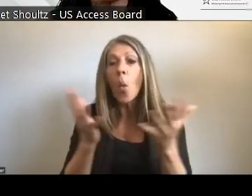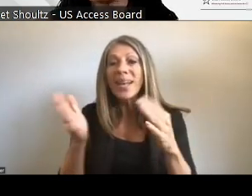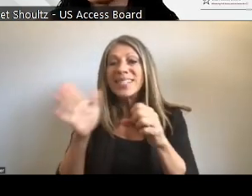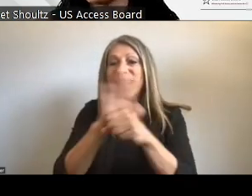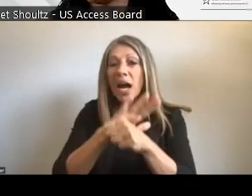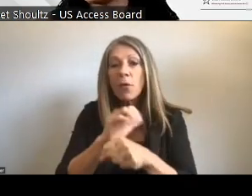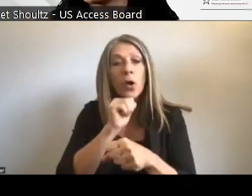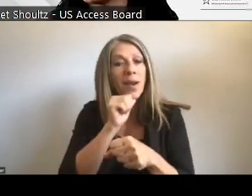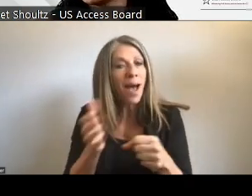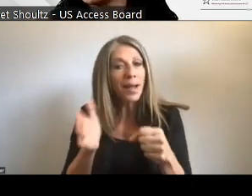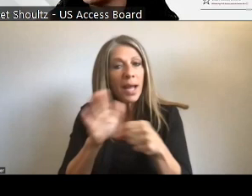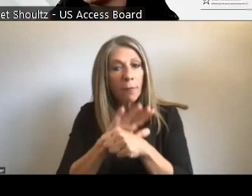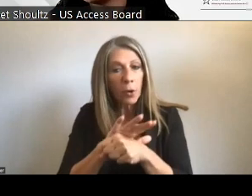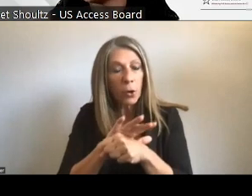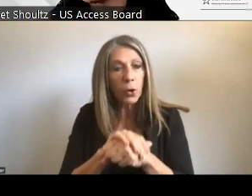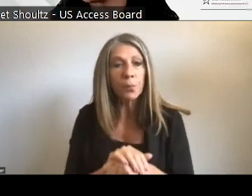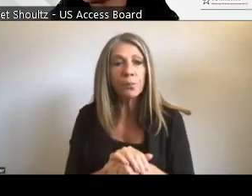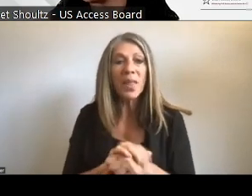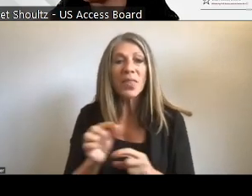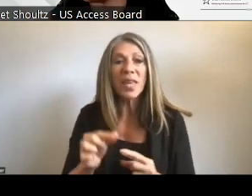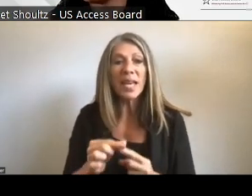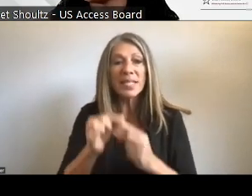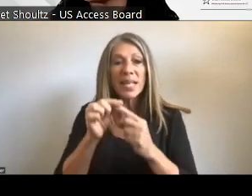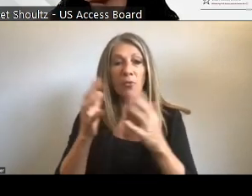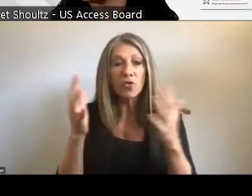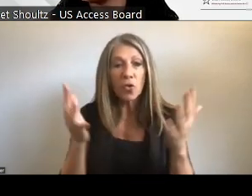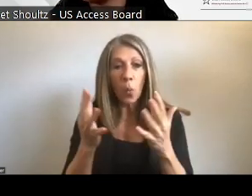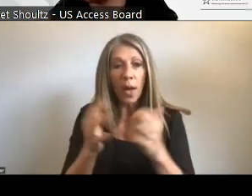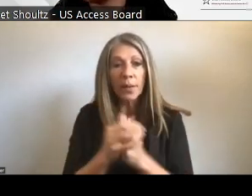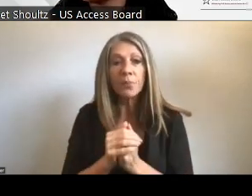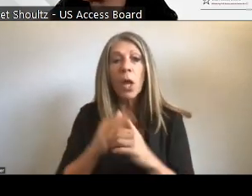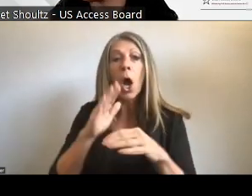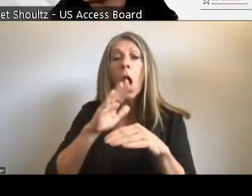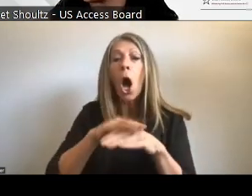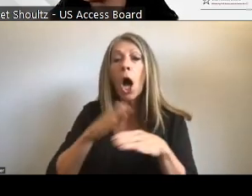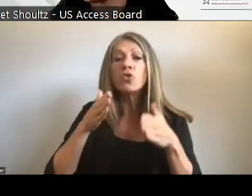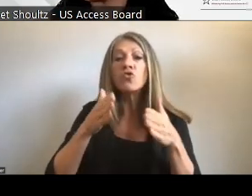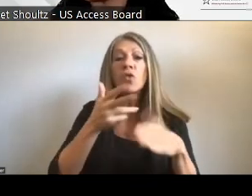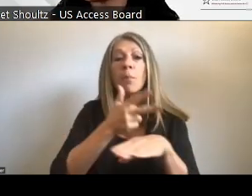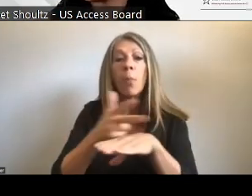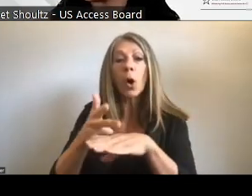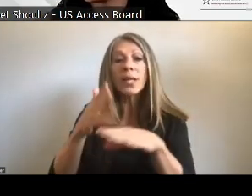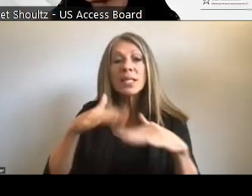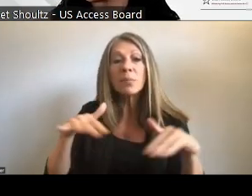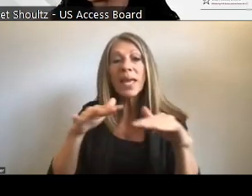and what is not covered. The exceptions are on-street parking spaces designated